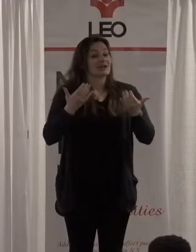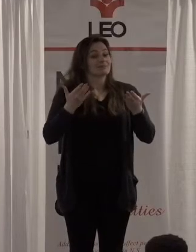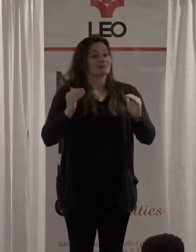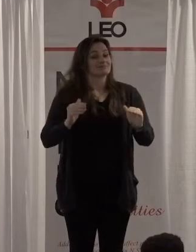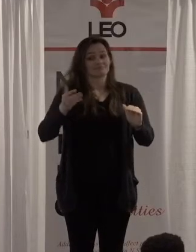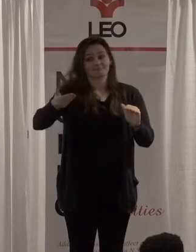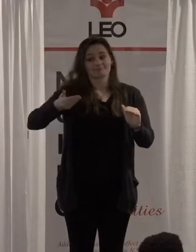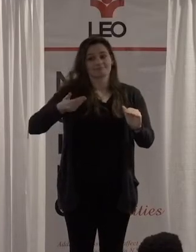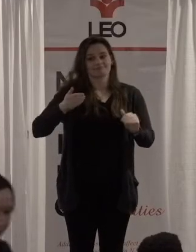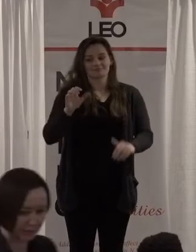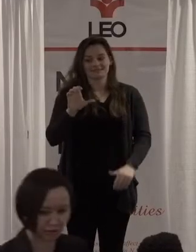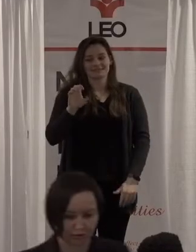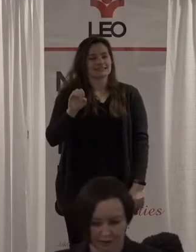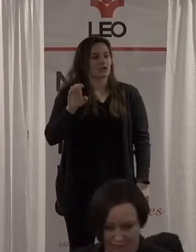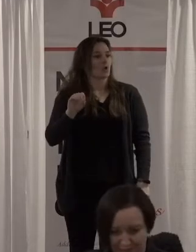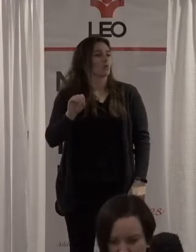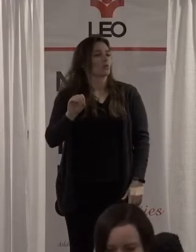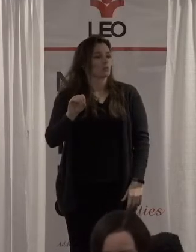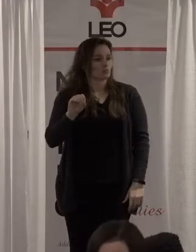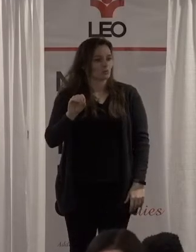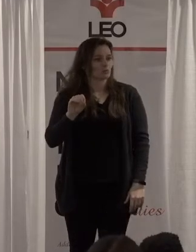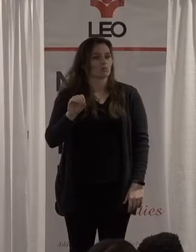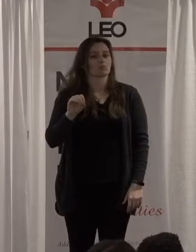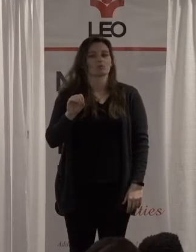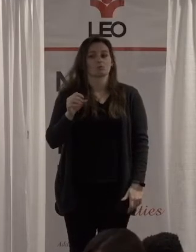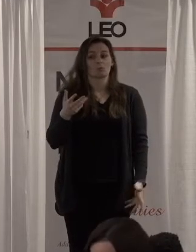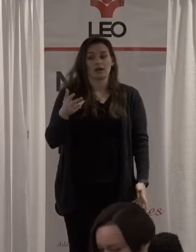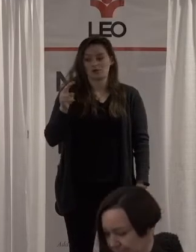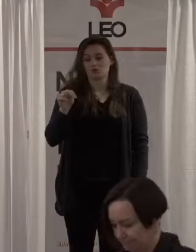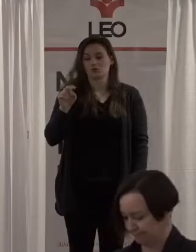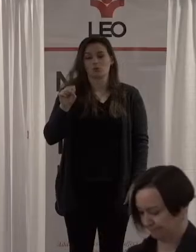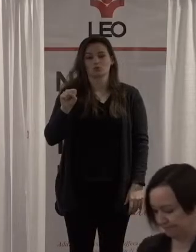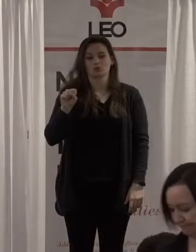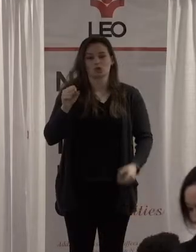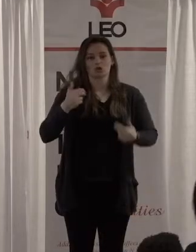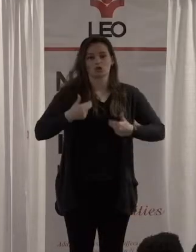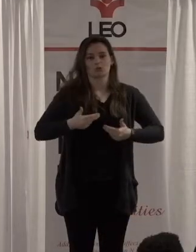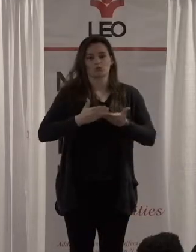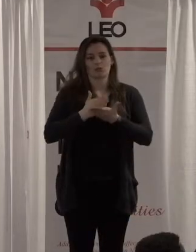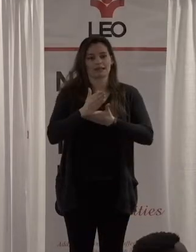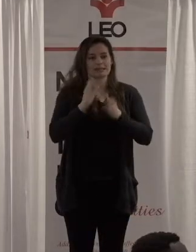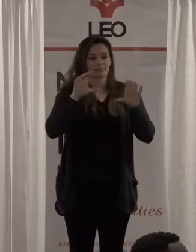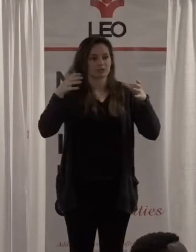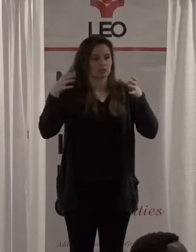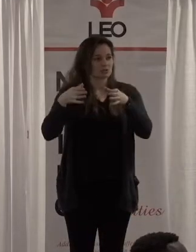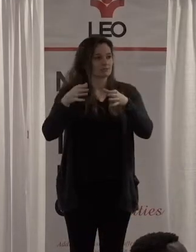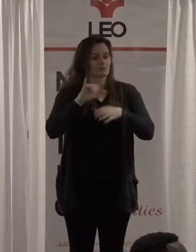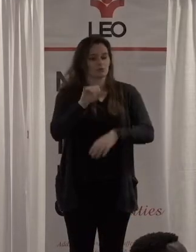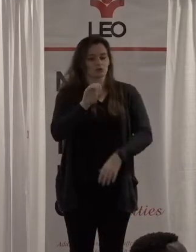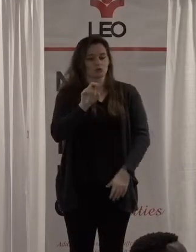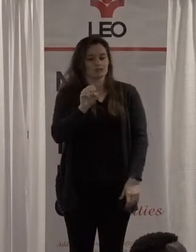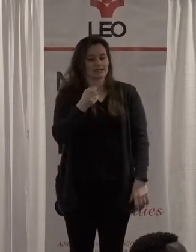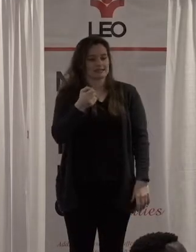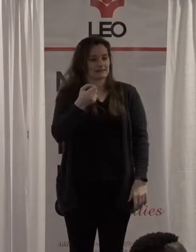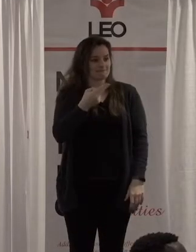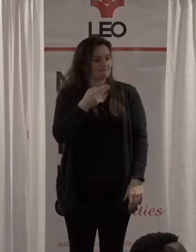CEO OF THE NOVA SCOTIA HUMAN RIGHTS COMMISSION JOSEPH FRASER TO PROVIDE THE REMARKS.